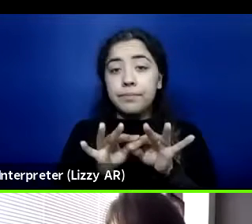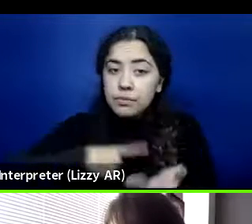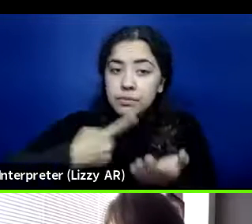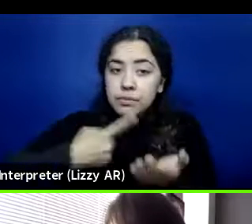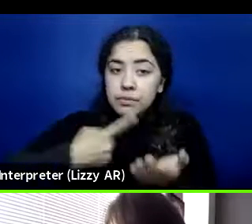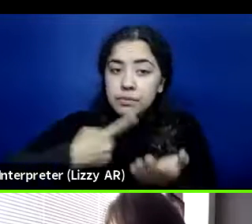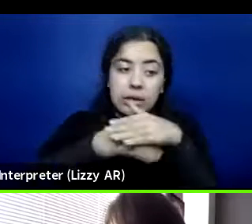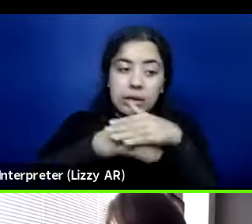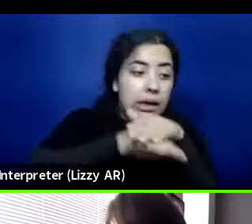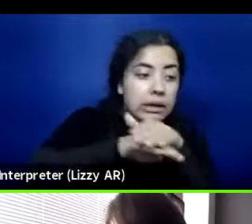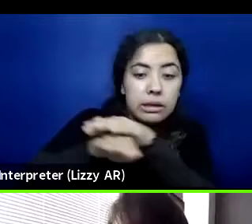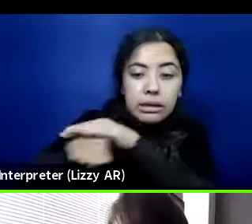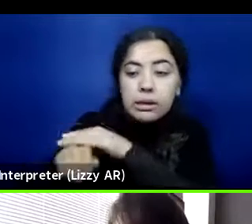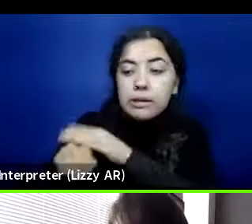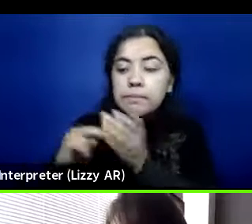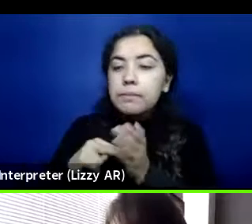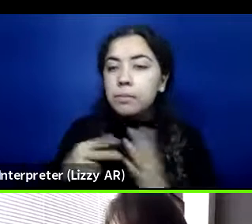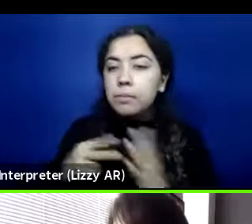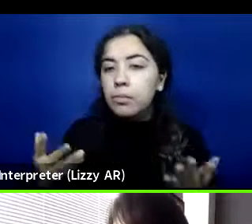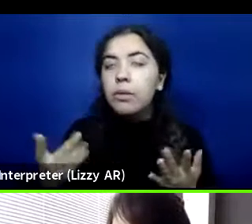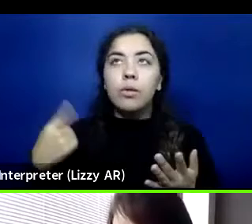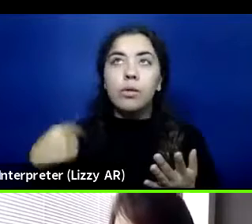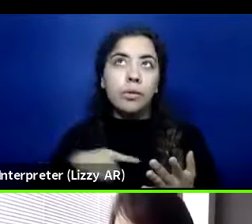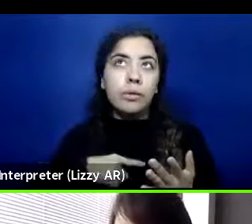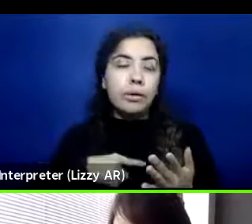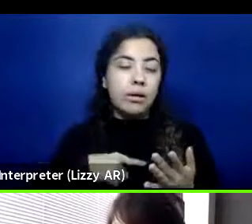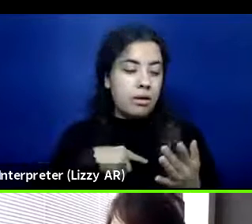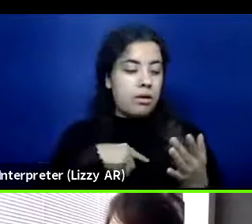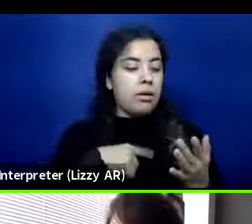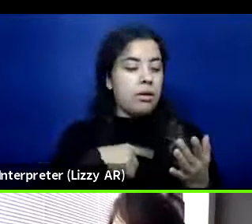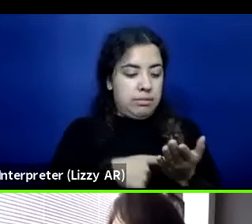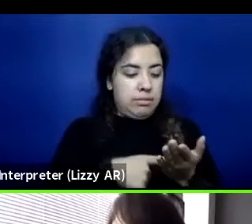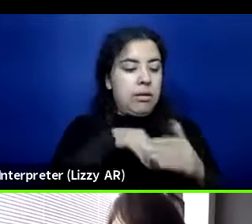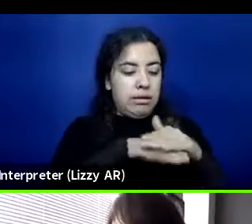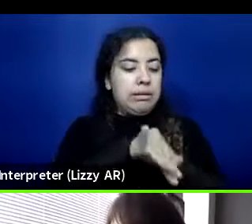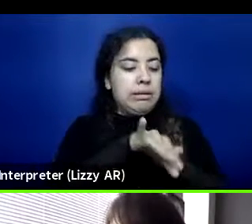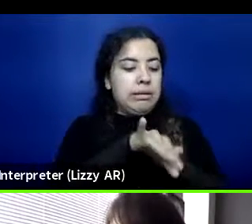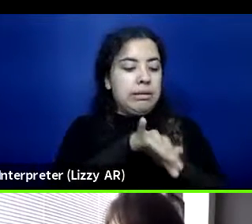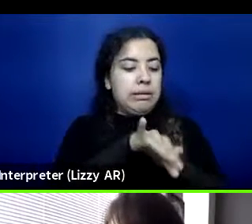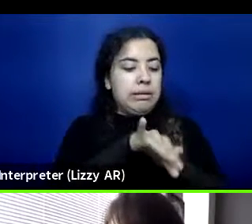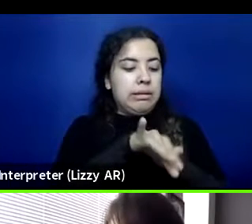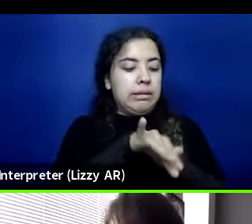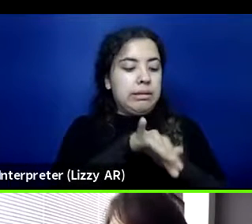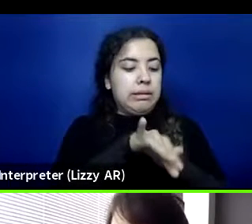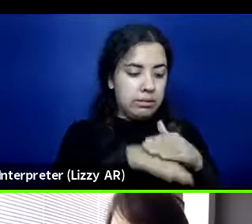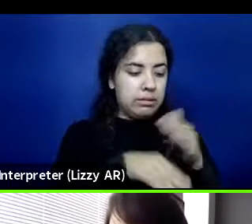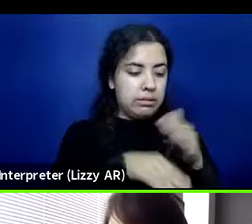we also pair those conversations with conversations about the digital divide.